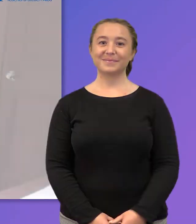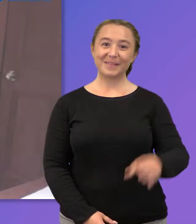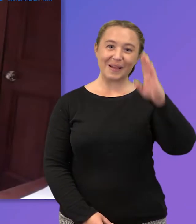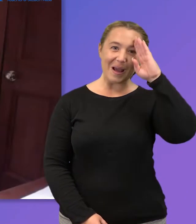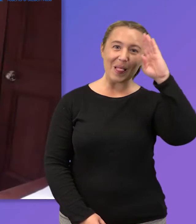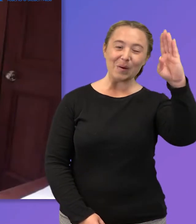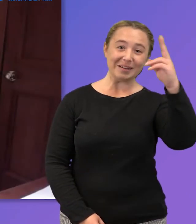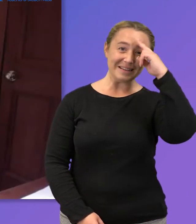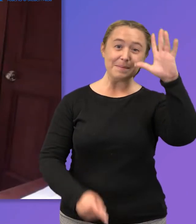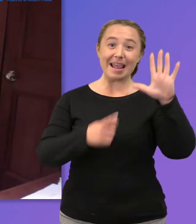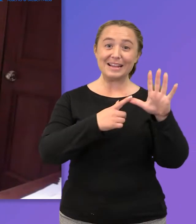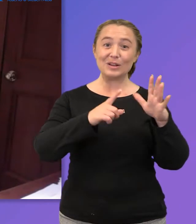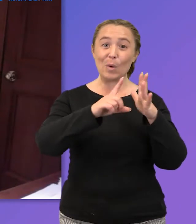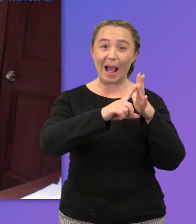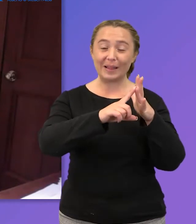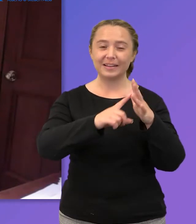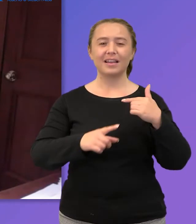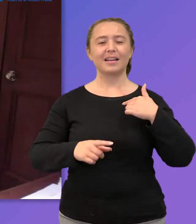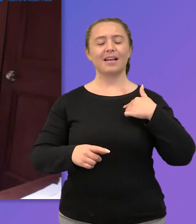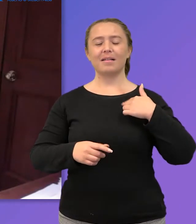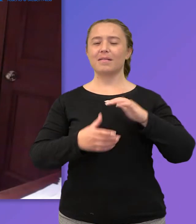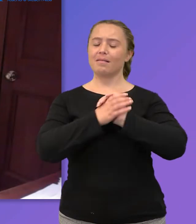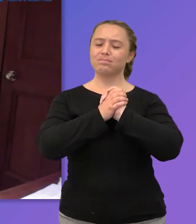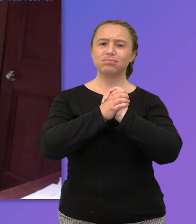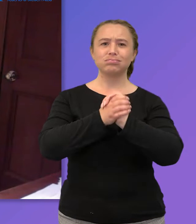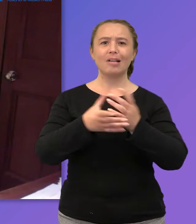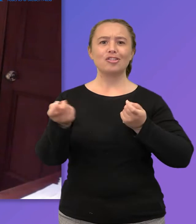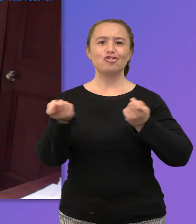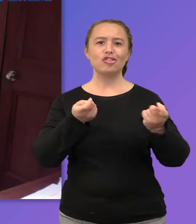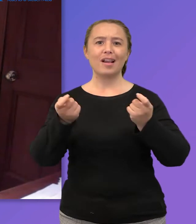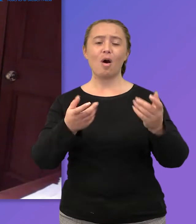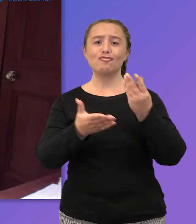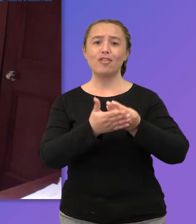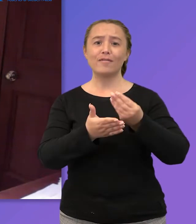Hello, my name's Aidan O'Carroll and it's my privilege to be chair of Revenue Scotland.